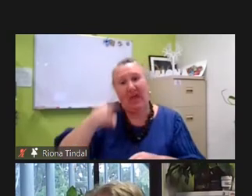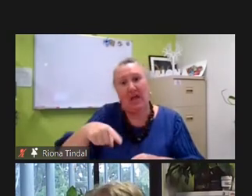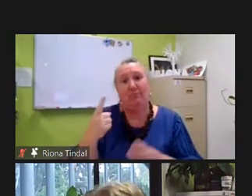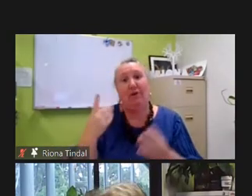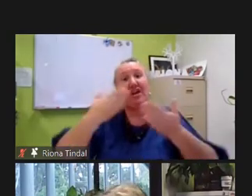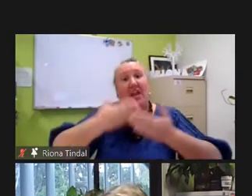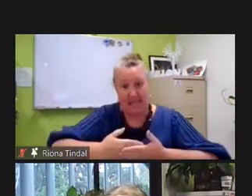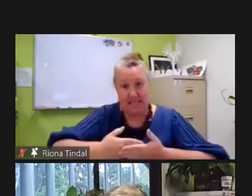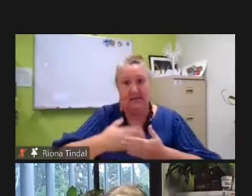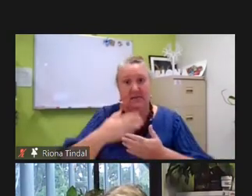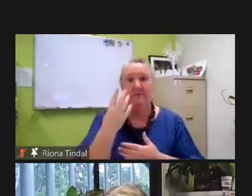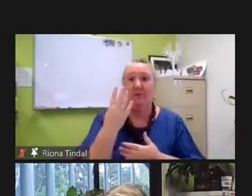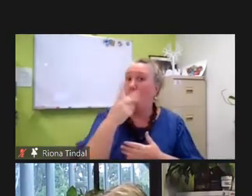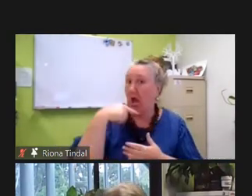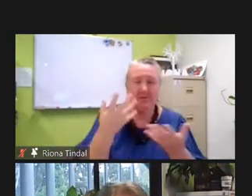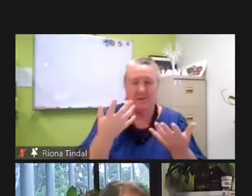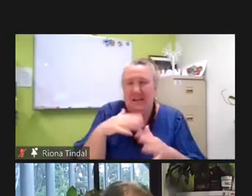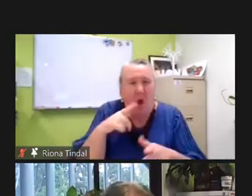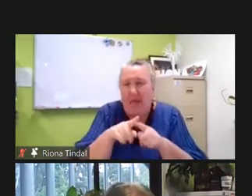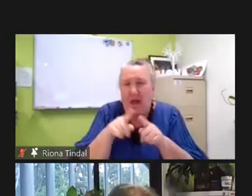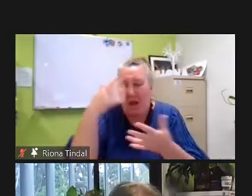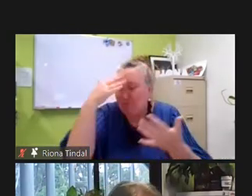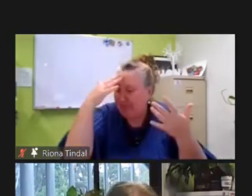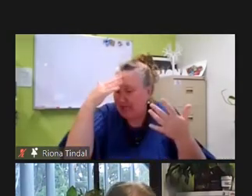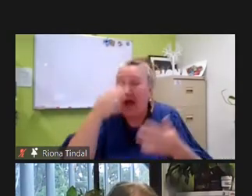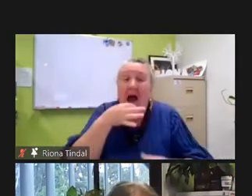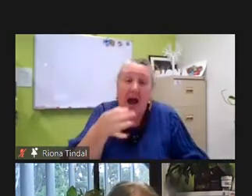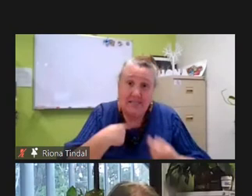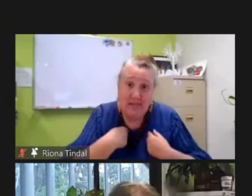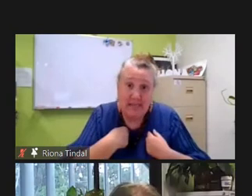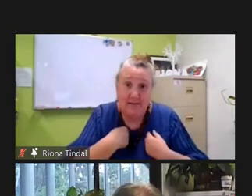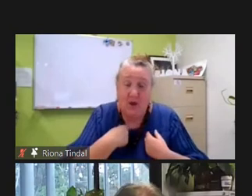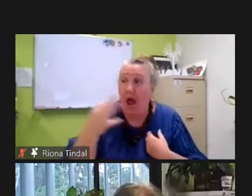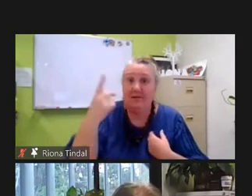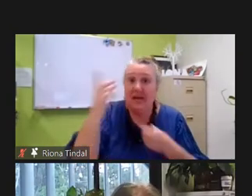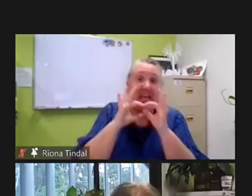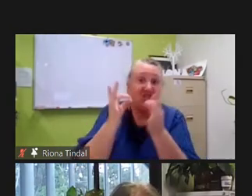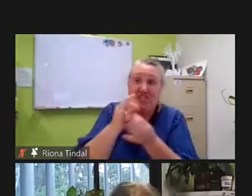that's just a rough guide. Then, it can be 600 to 1,000 per night depending on the event. I mean